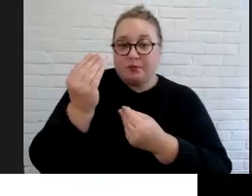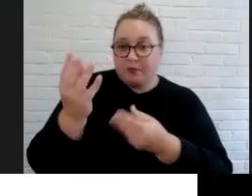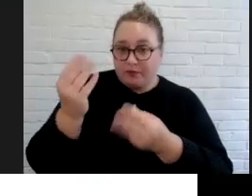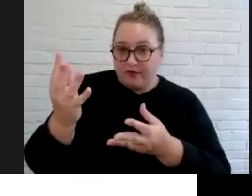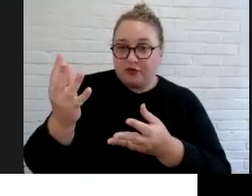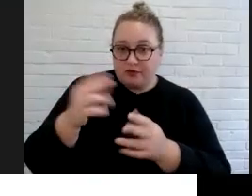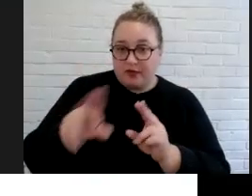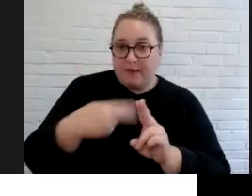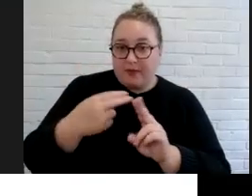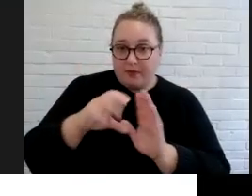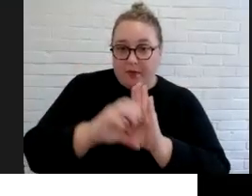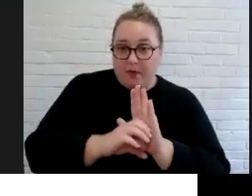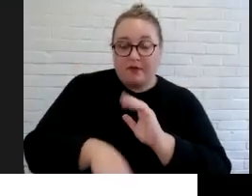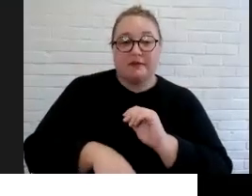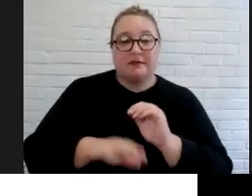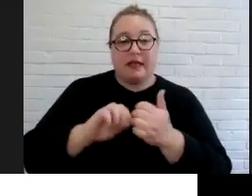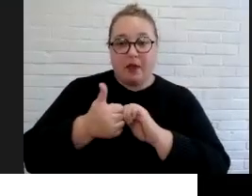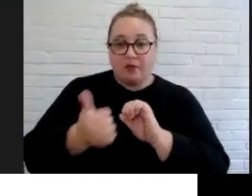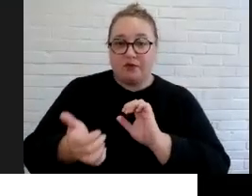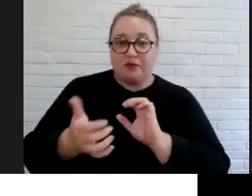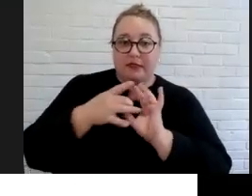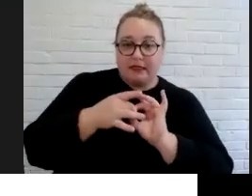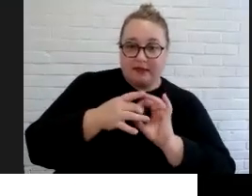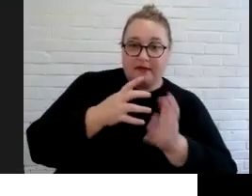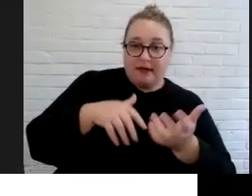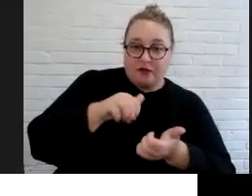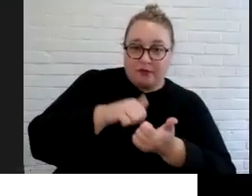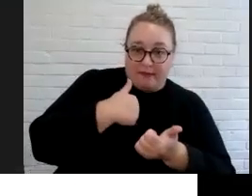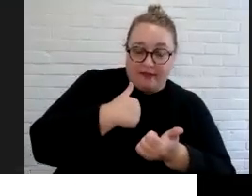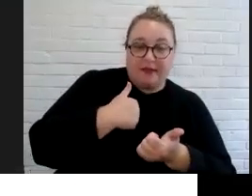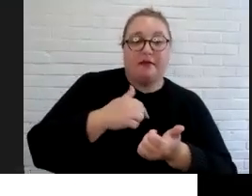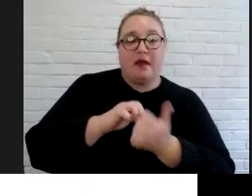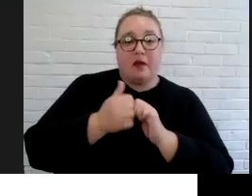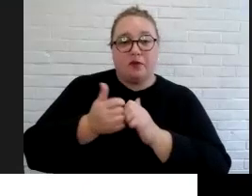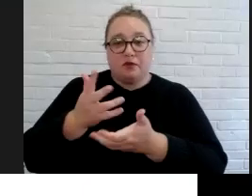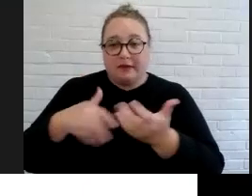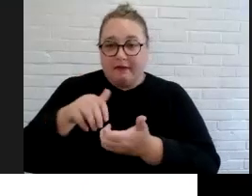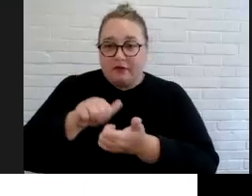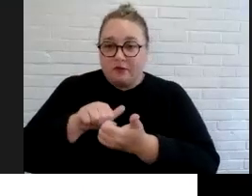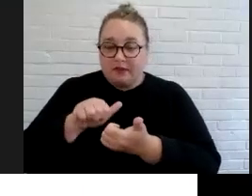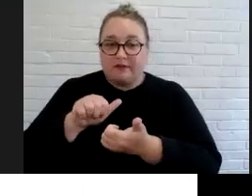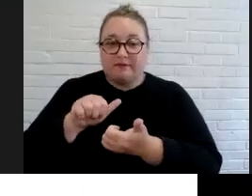You know, how to engage with me, how to engage with the content in the course. I also